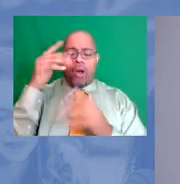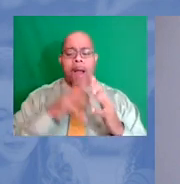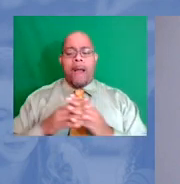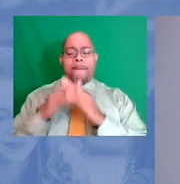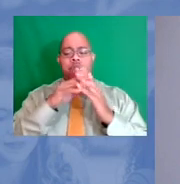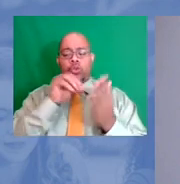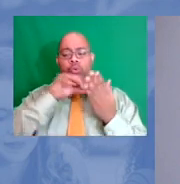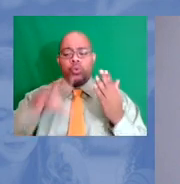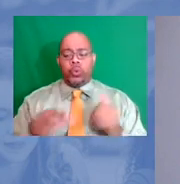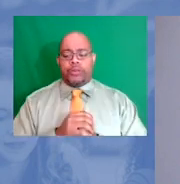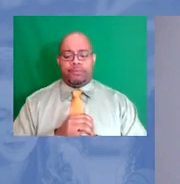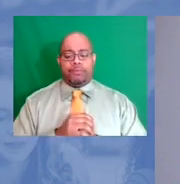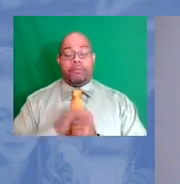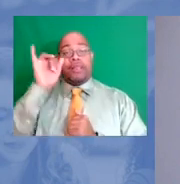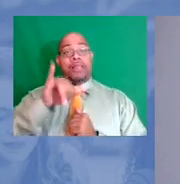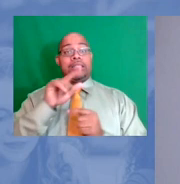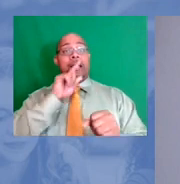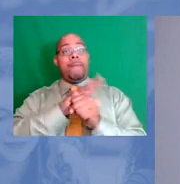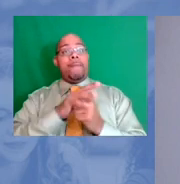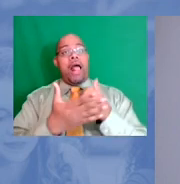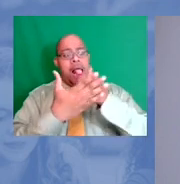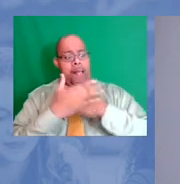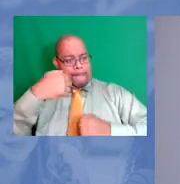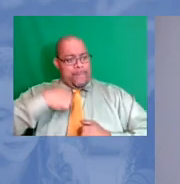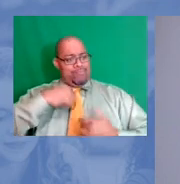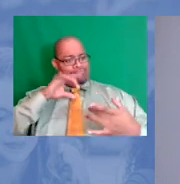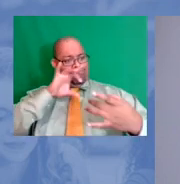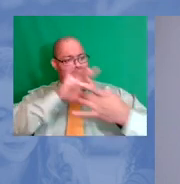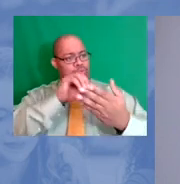THIS COMMITMENT IS WHAT HELPED ME CONNECT WITH STUDENTS AS A TEACHER, BUILD COMMUNITY